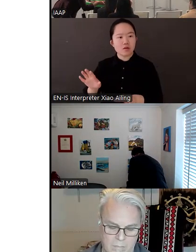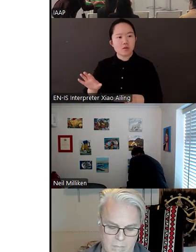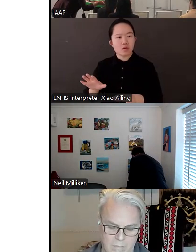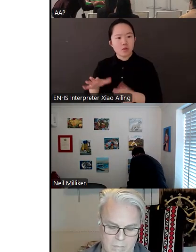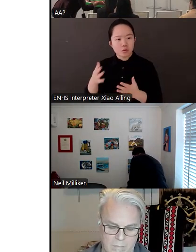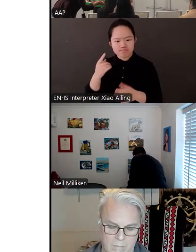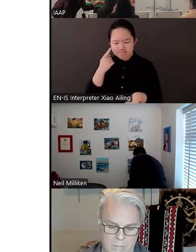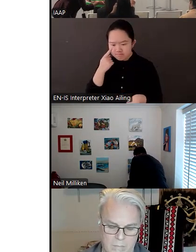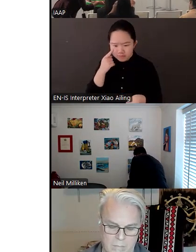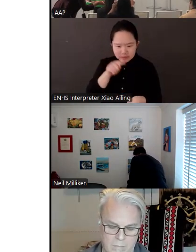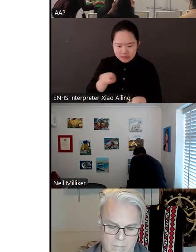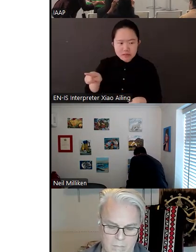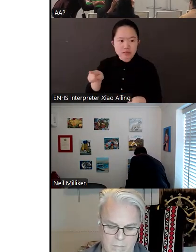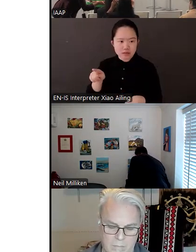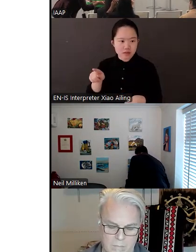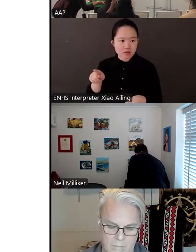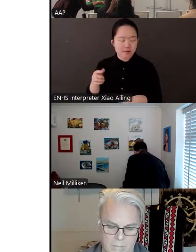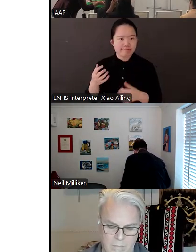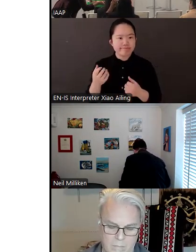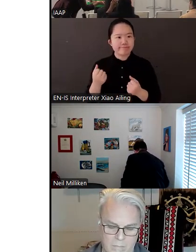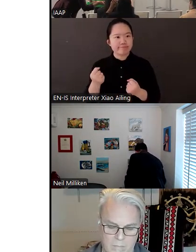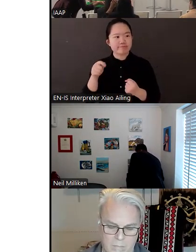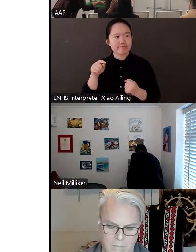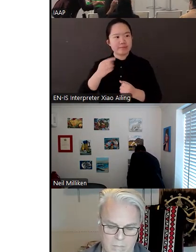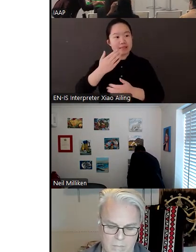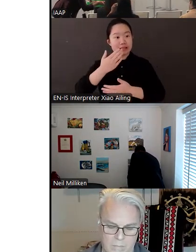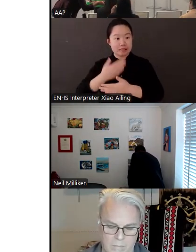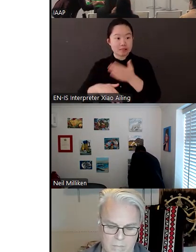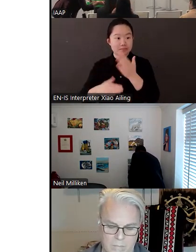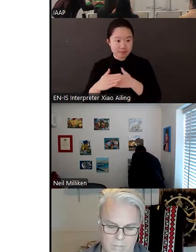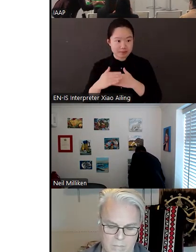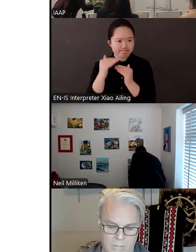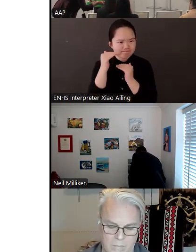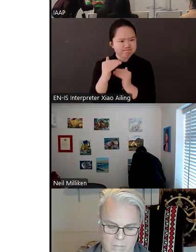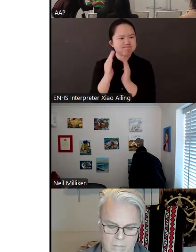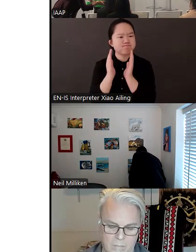defining the disability coming from the people with disabilities